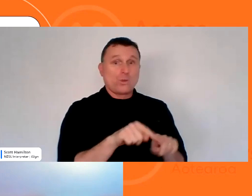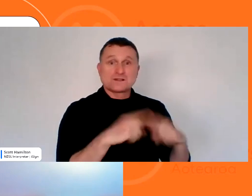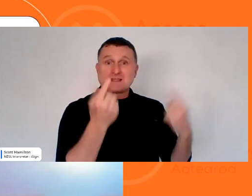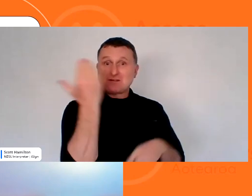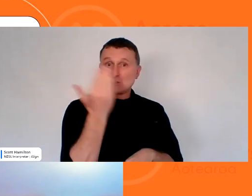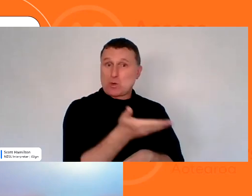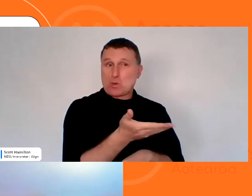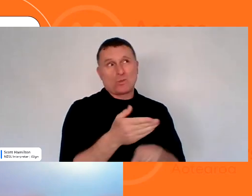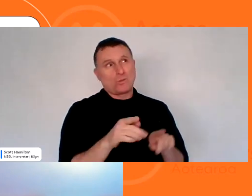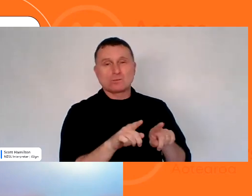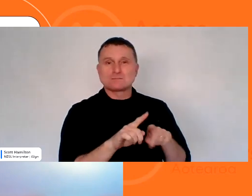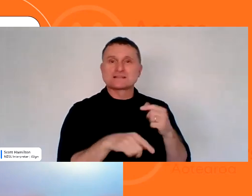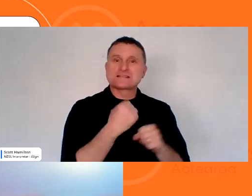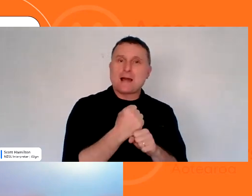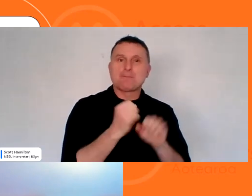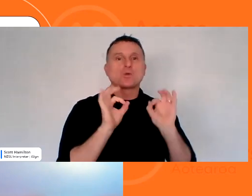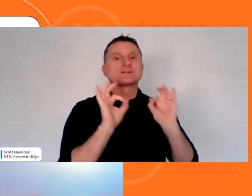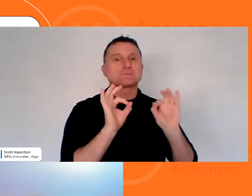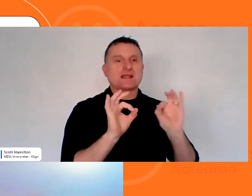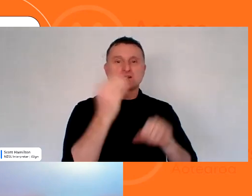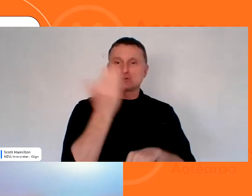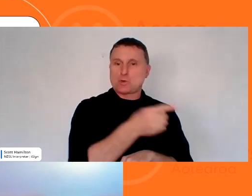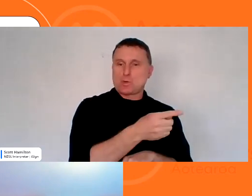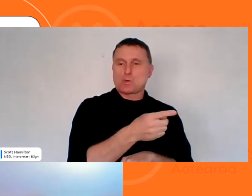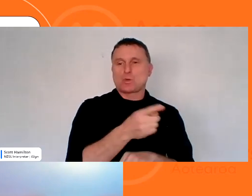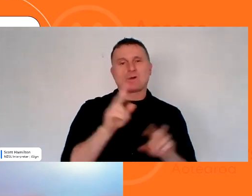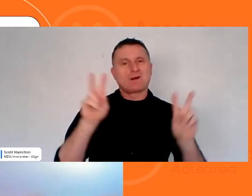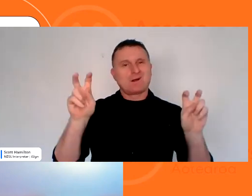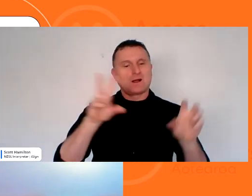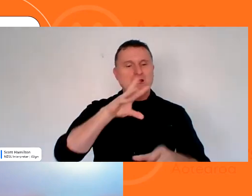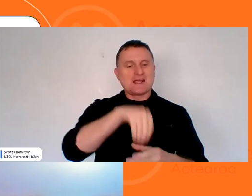schools are part of an inclusive system. And there were elements